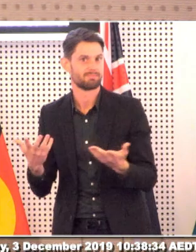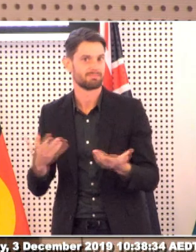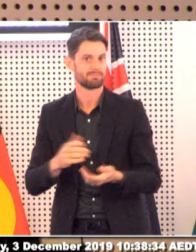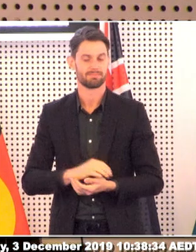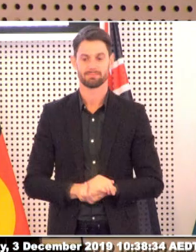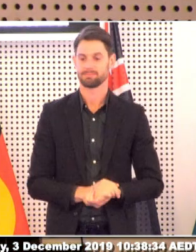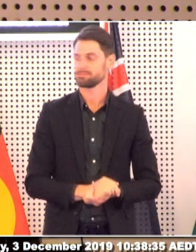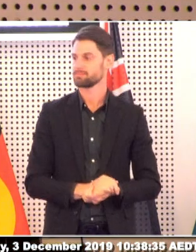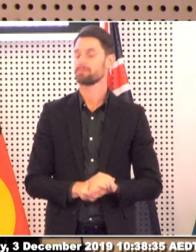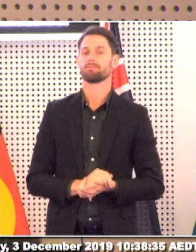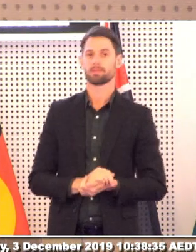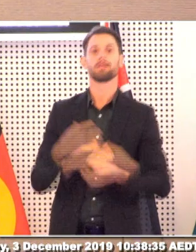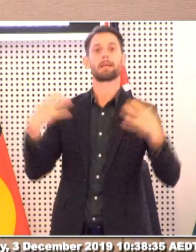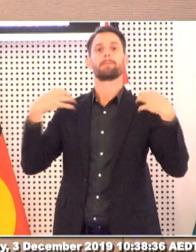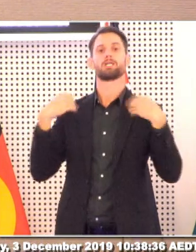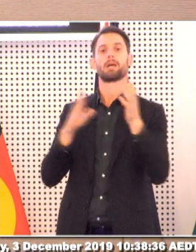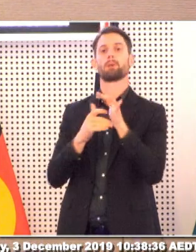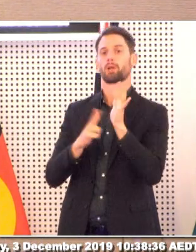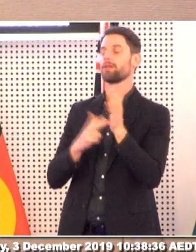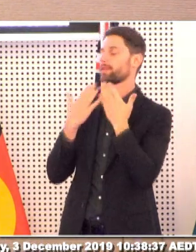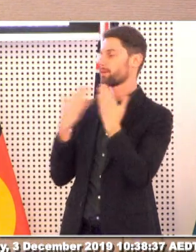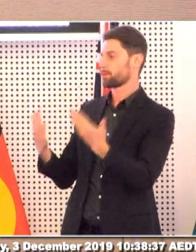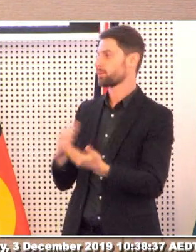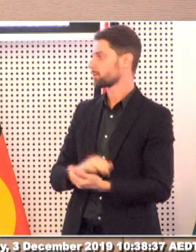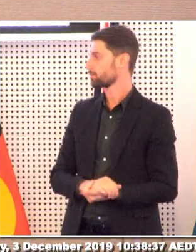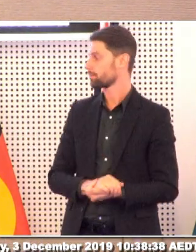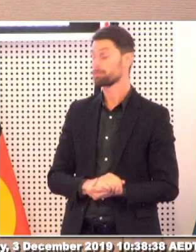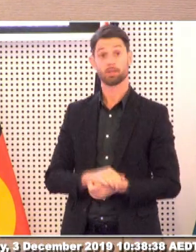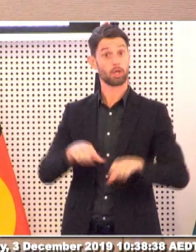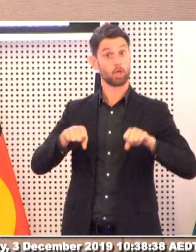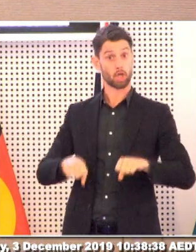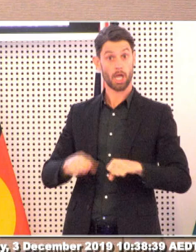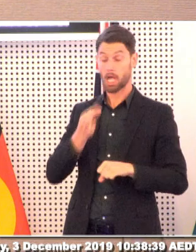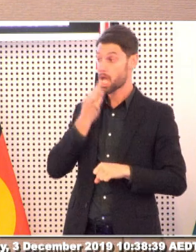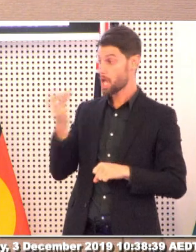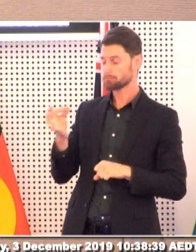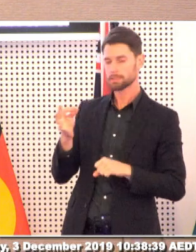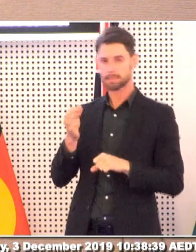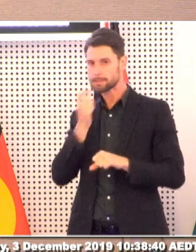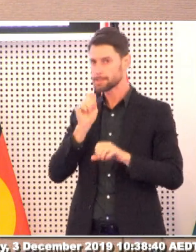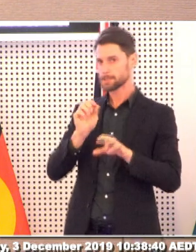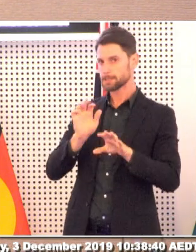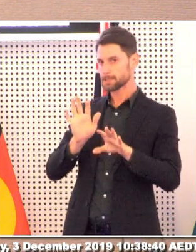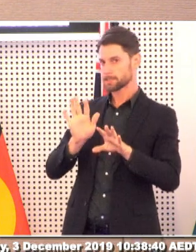COMMISSIONER McEWIN: Thank you. Thank you. Can I ask a variation on the questions that have been asked?